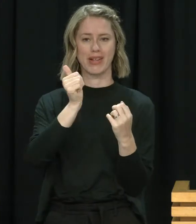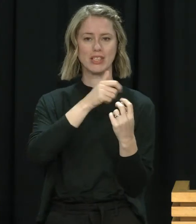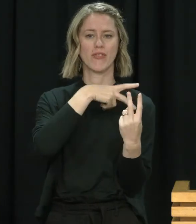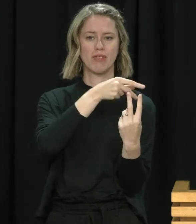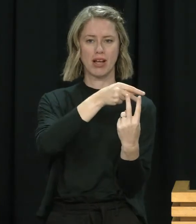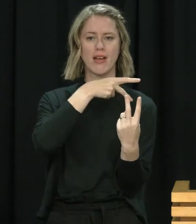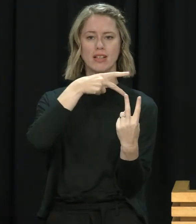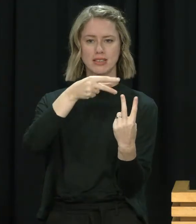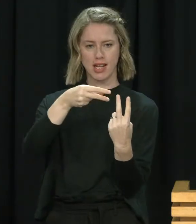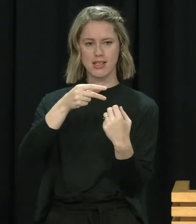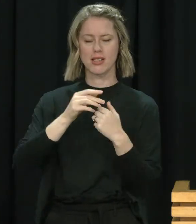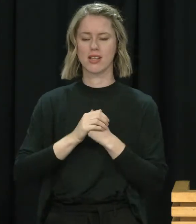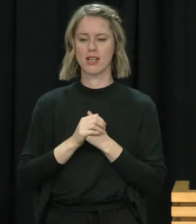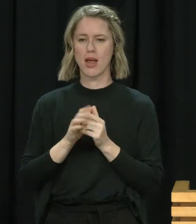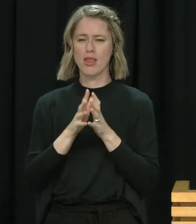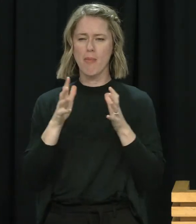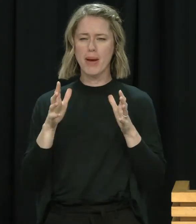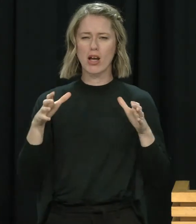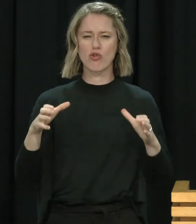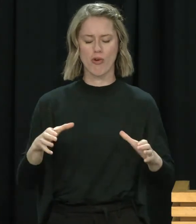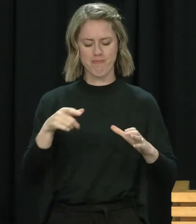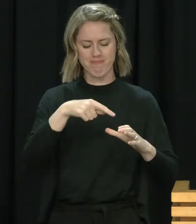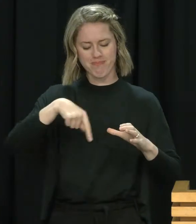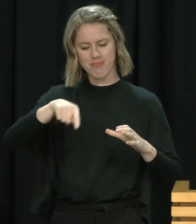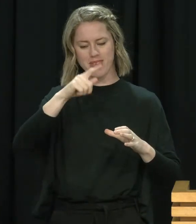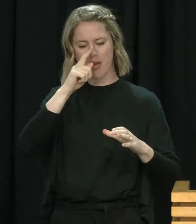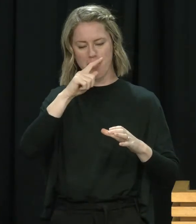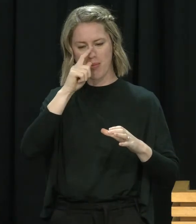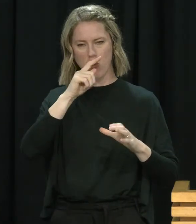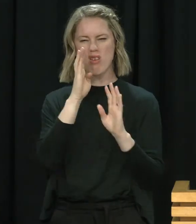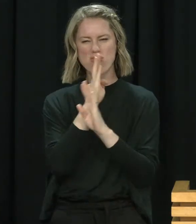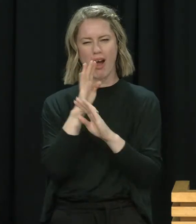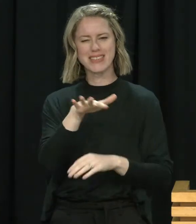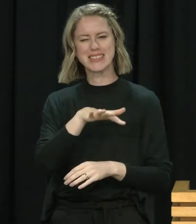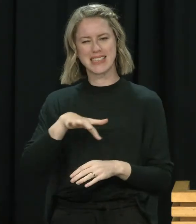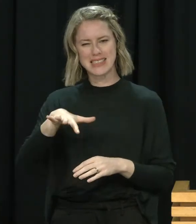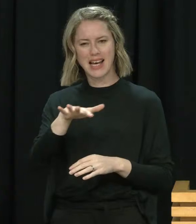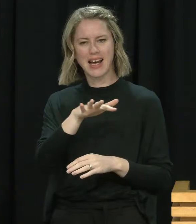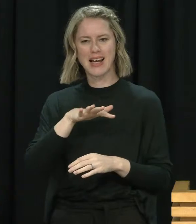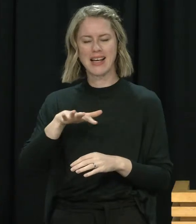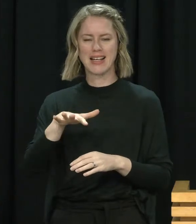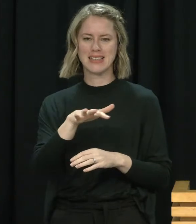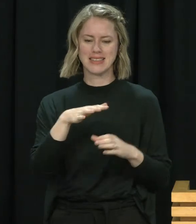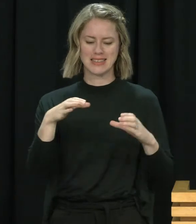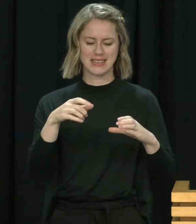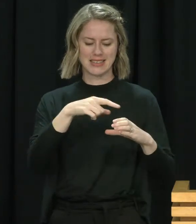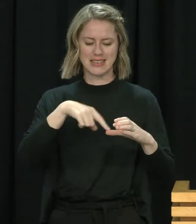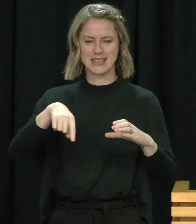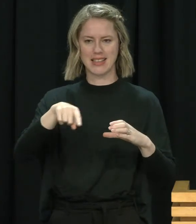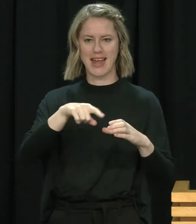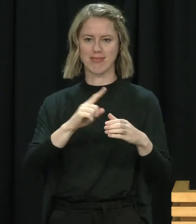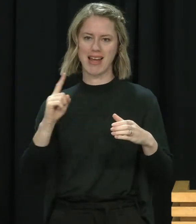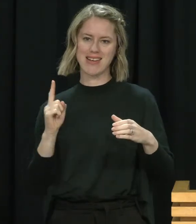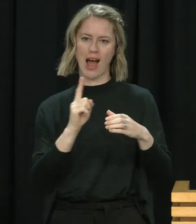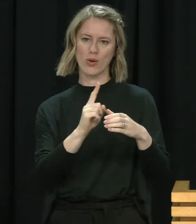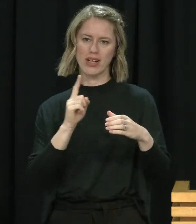for Customs, MPI, etc. Again, confident we don't have people doing that work who haven't been vaccinated. The bigger